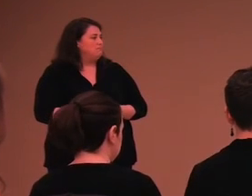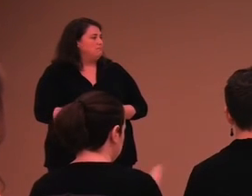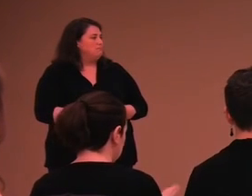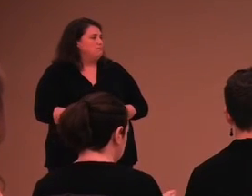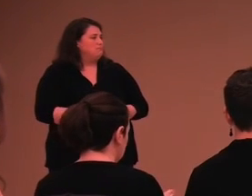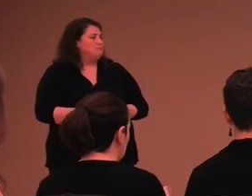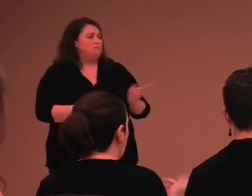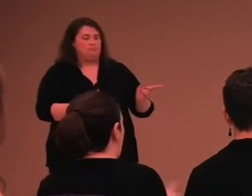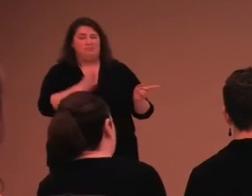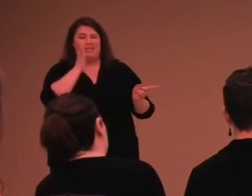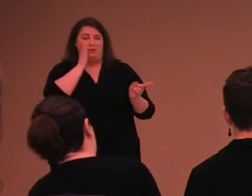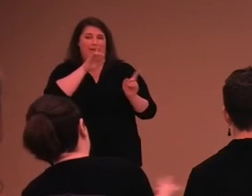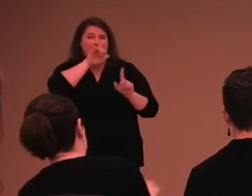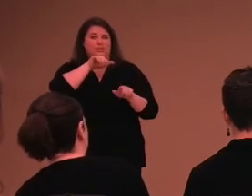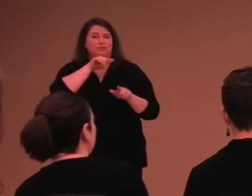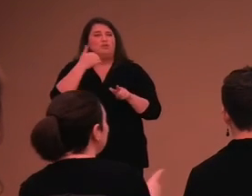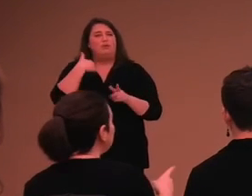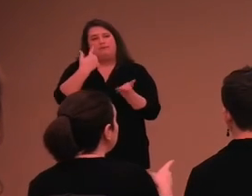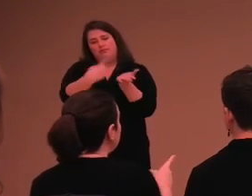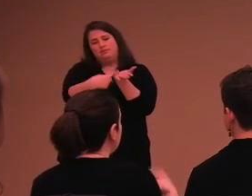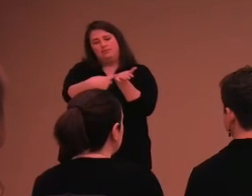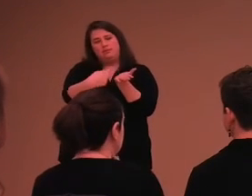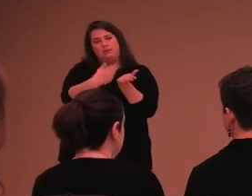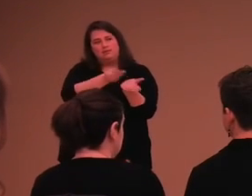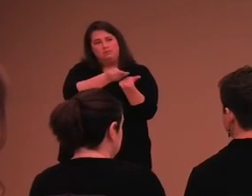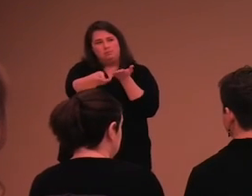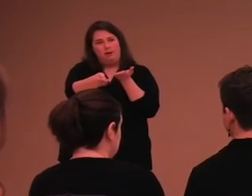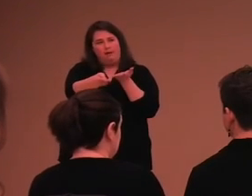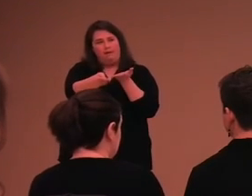Will say that we have talked about buying not smartphones